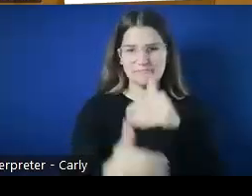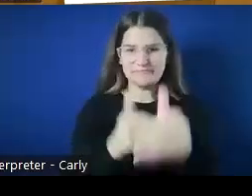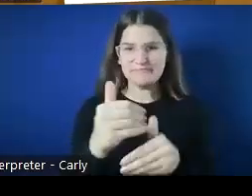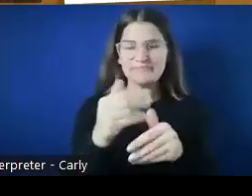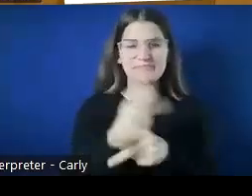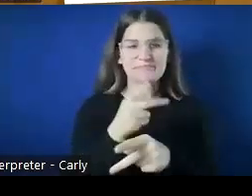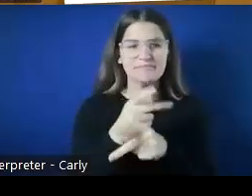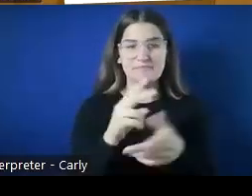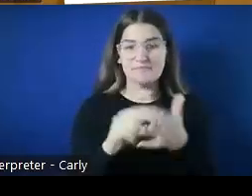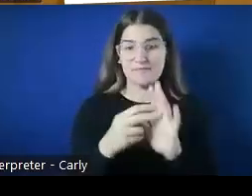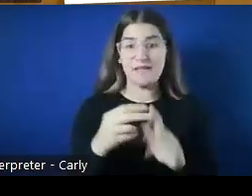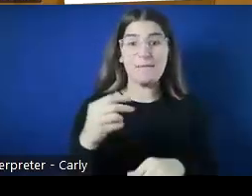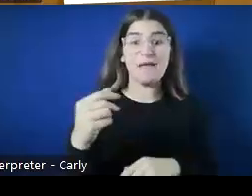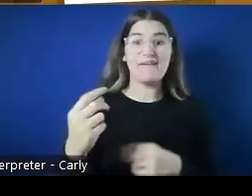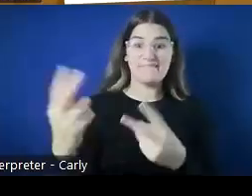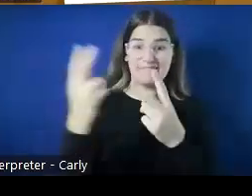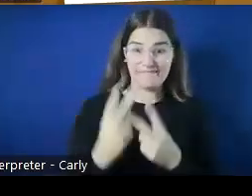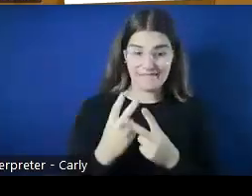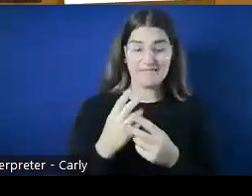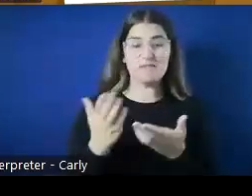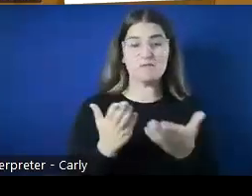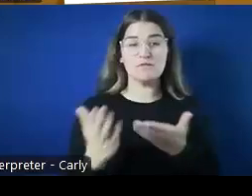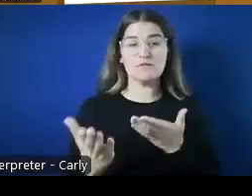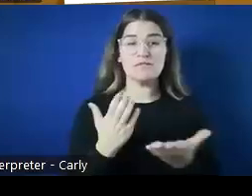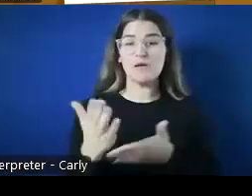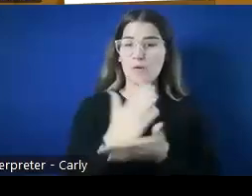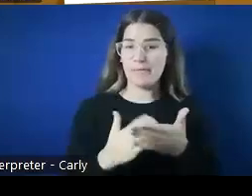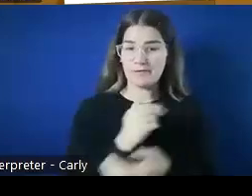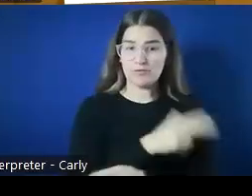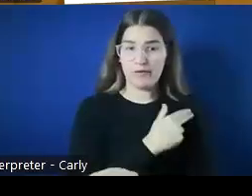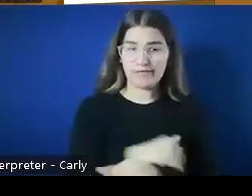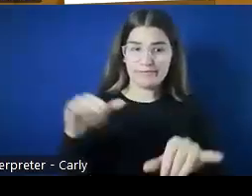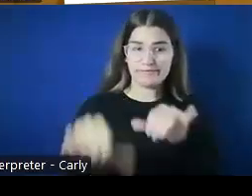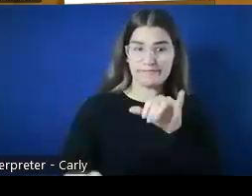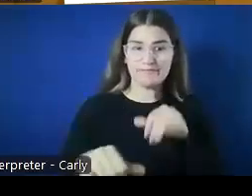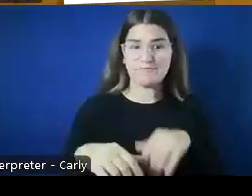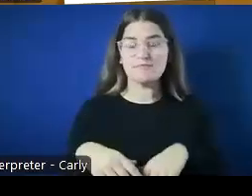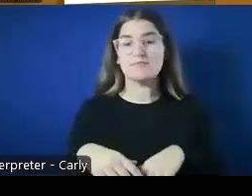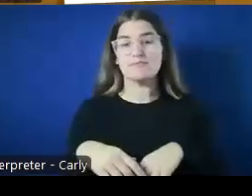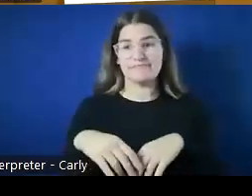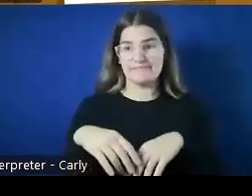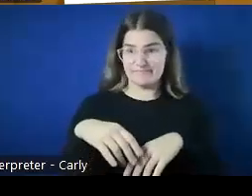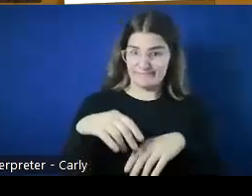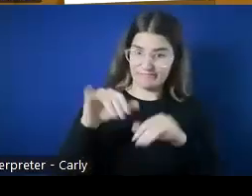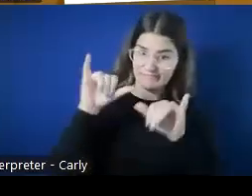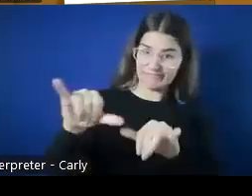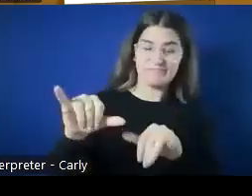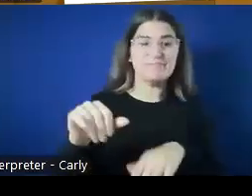outpatient services partial Hospital in our crisis call line team our mobile crisis team and yes